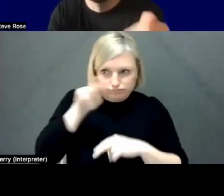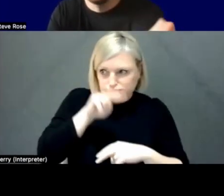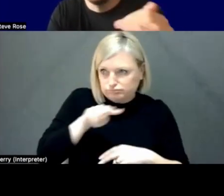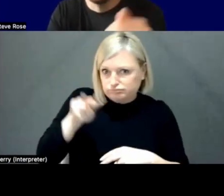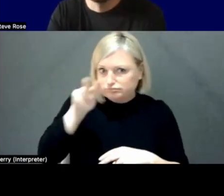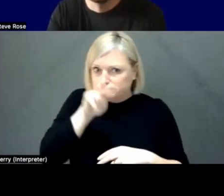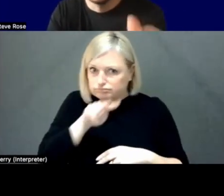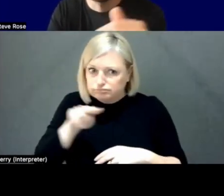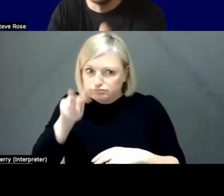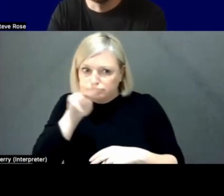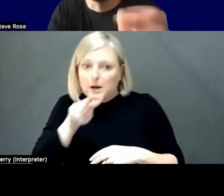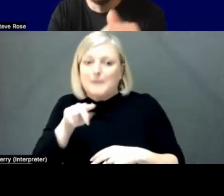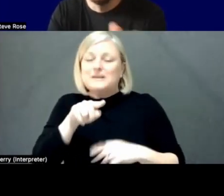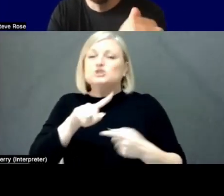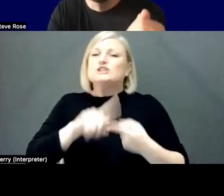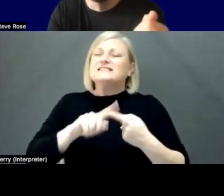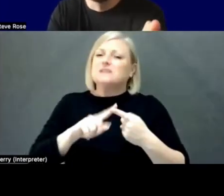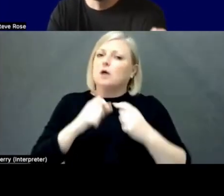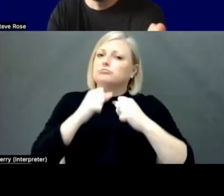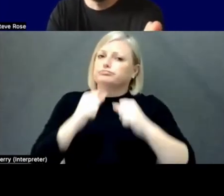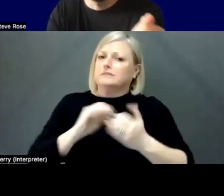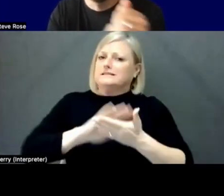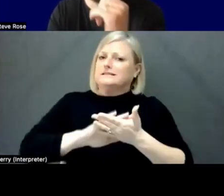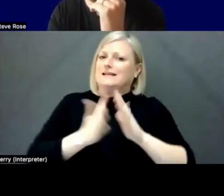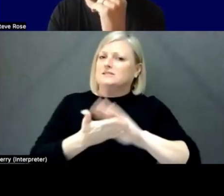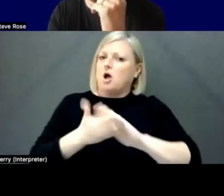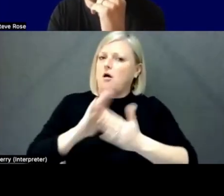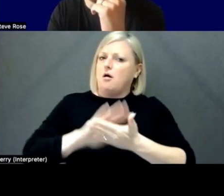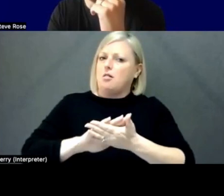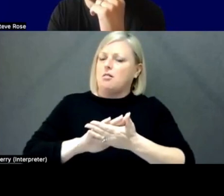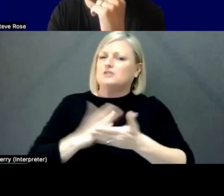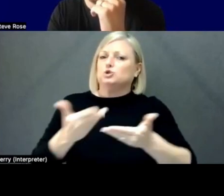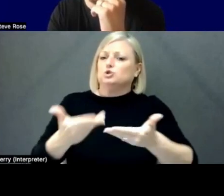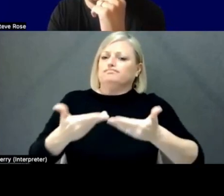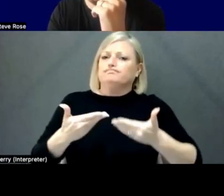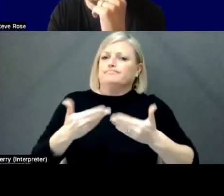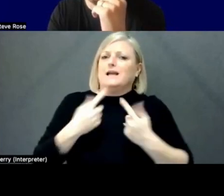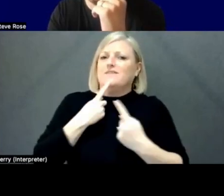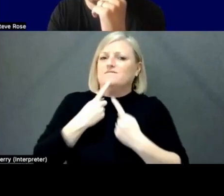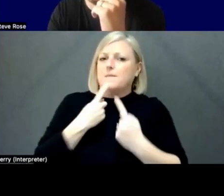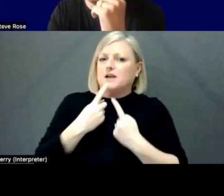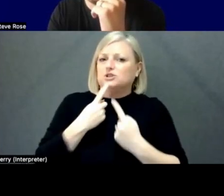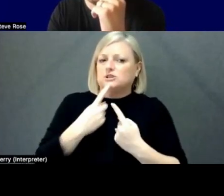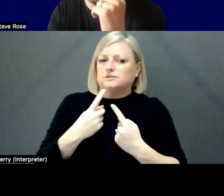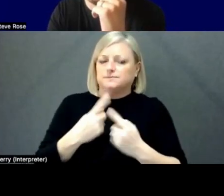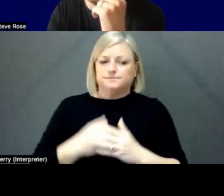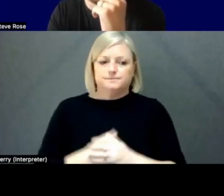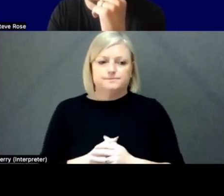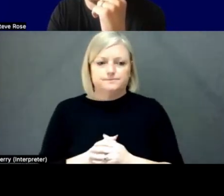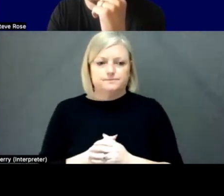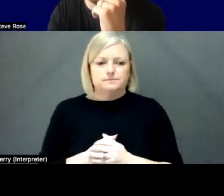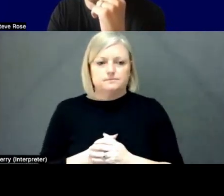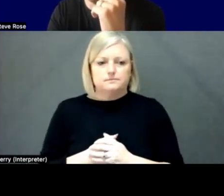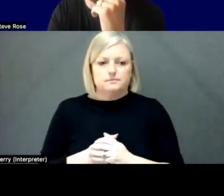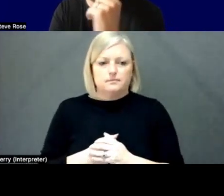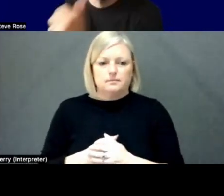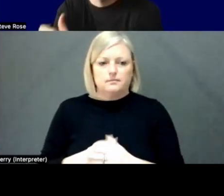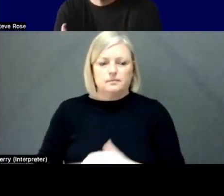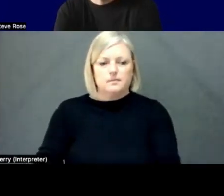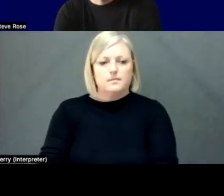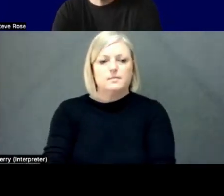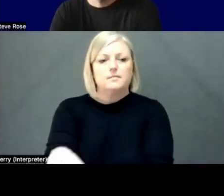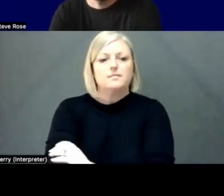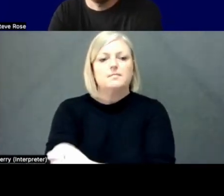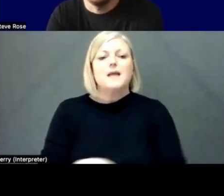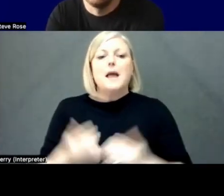still relying on tactile to support her signing. I can see she is playing with little whisking game.